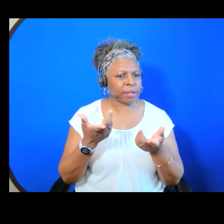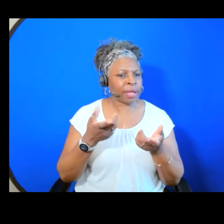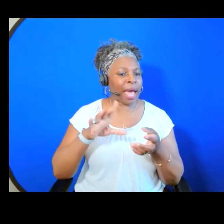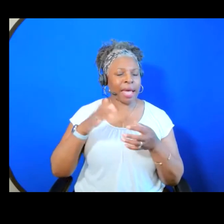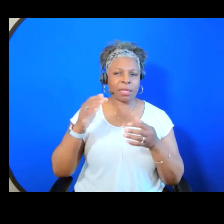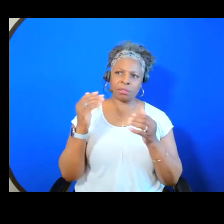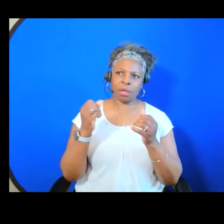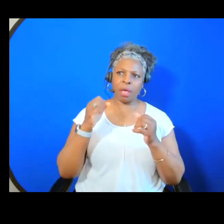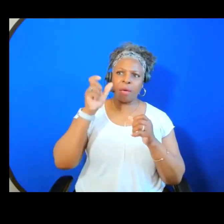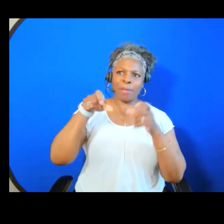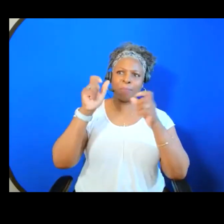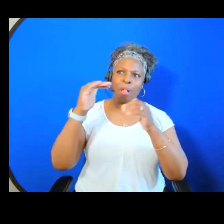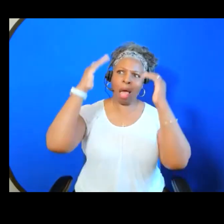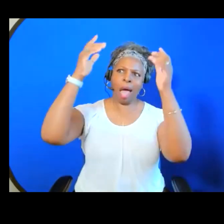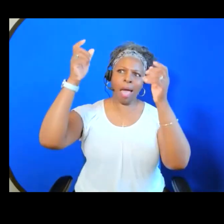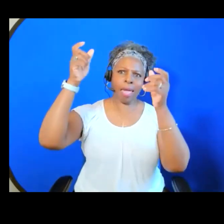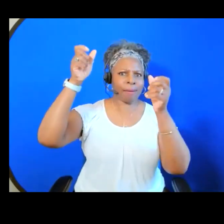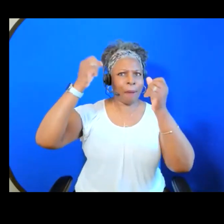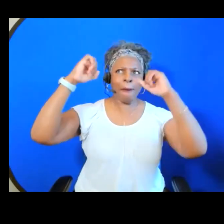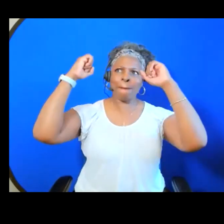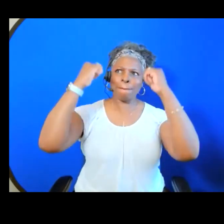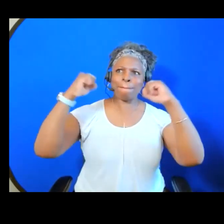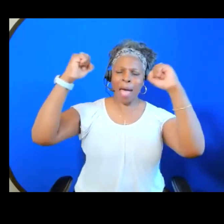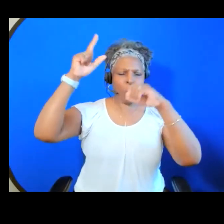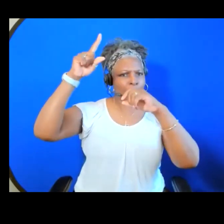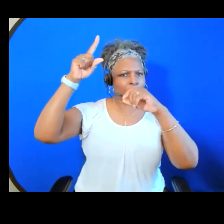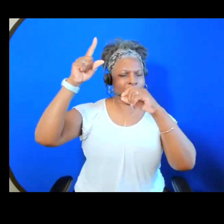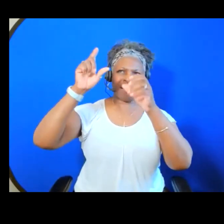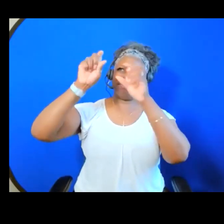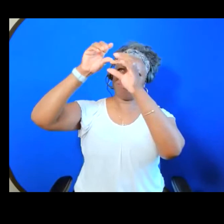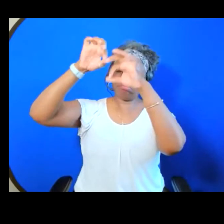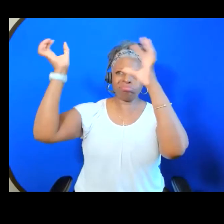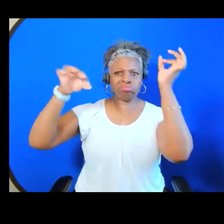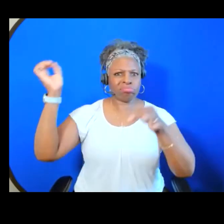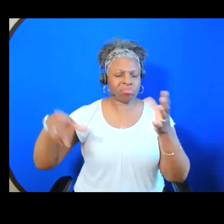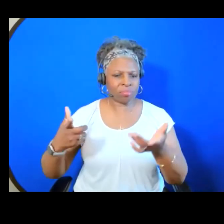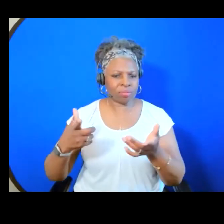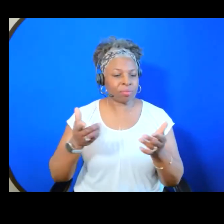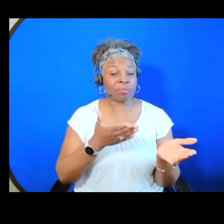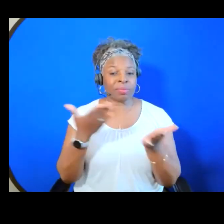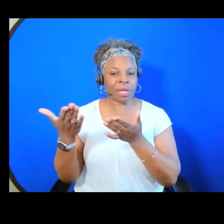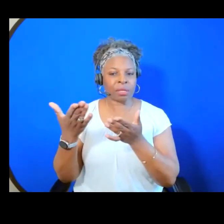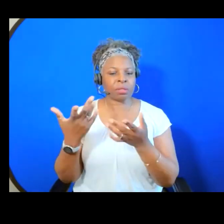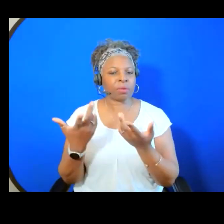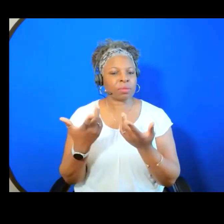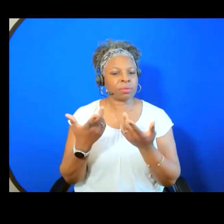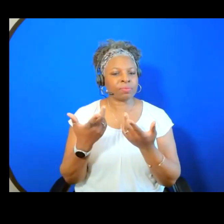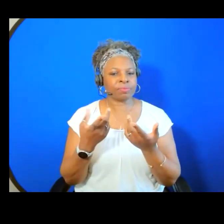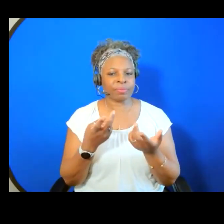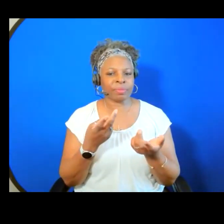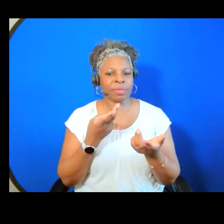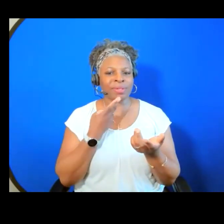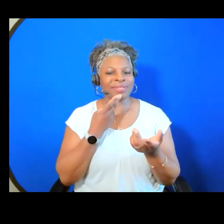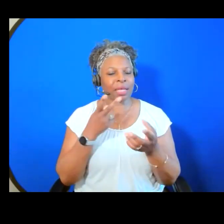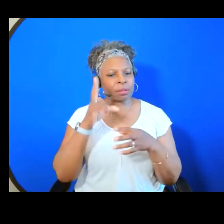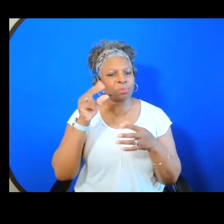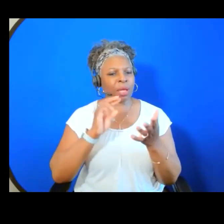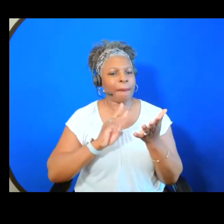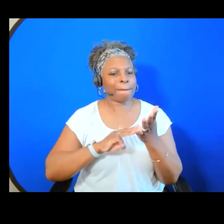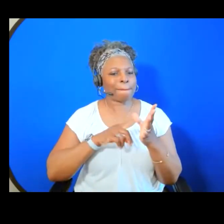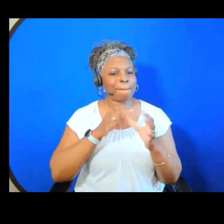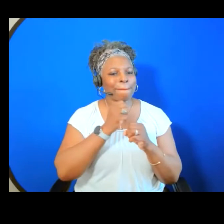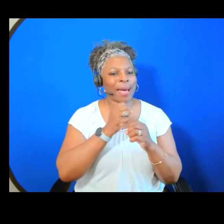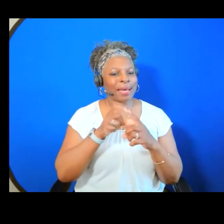So welcome to James. Sorry, welcome to Adam. Our second speaker today is Magda Fabianczyk and